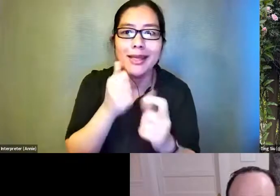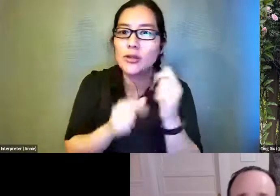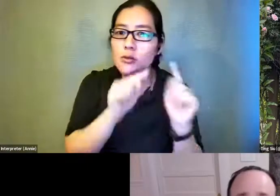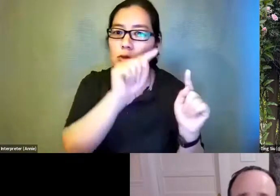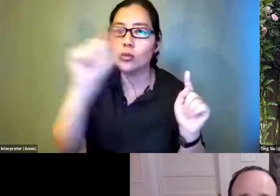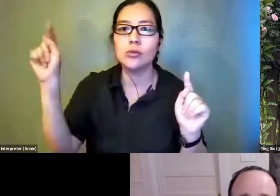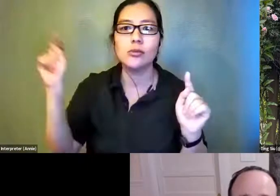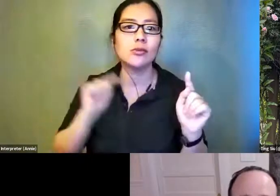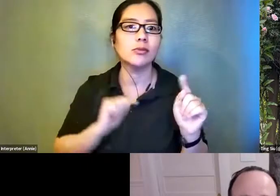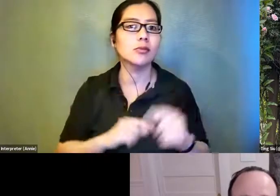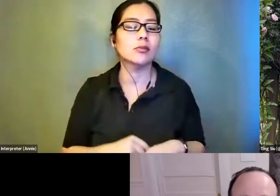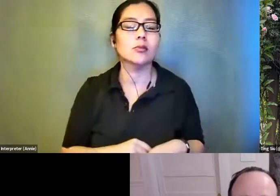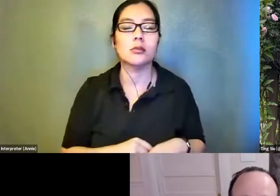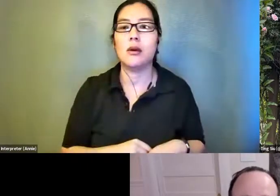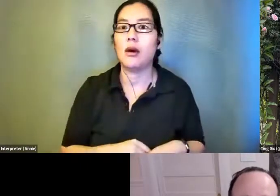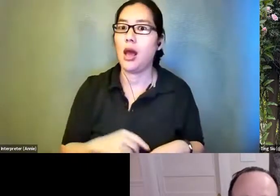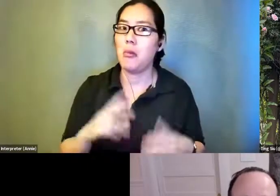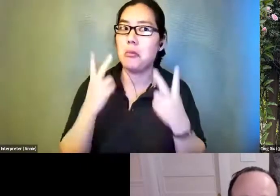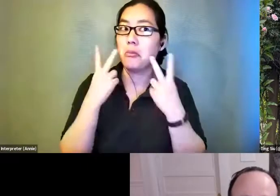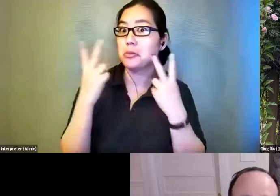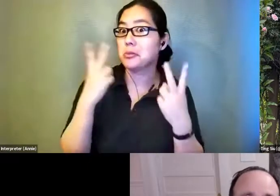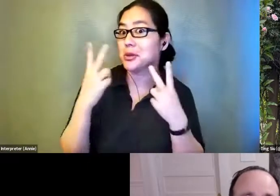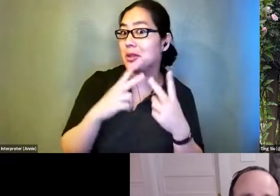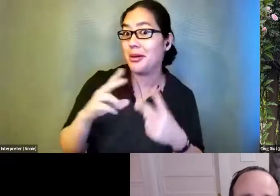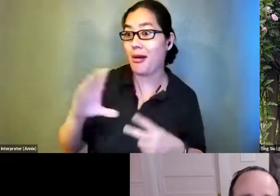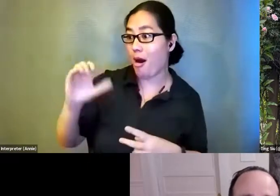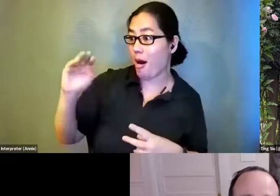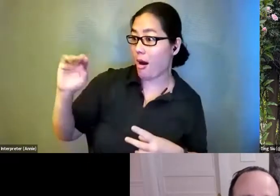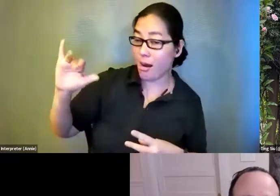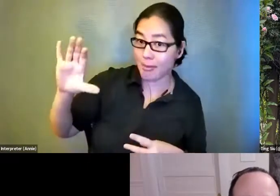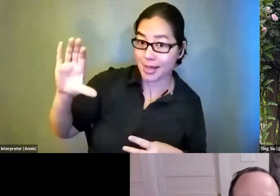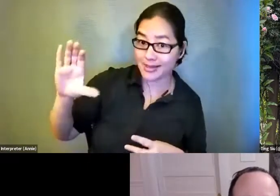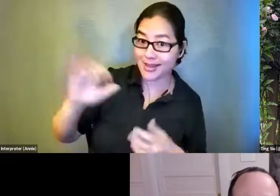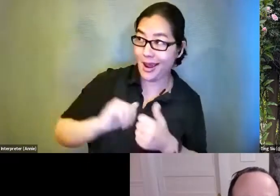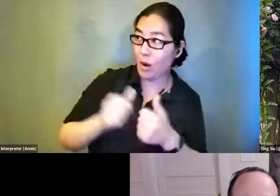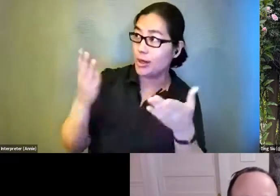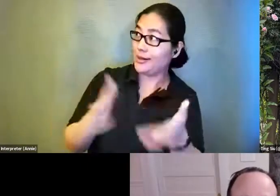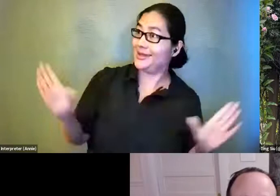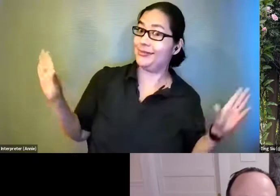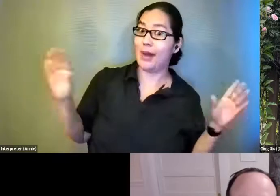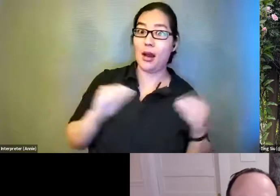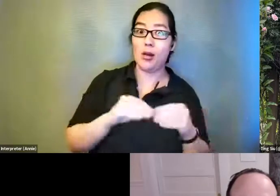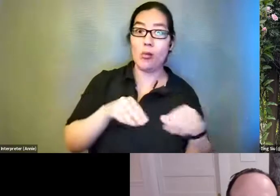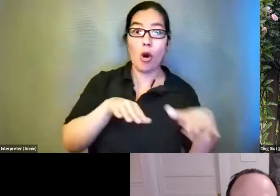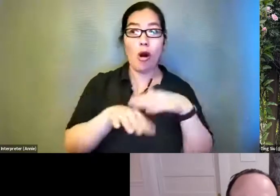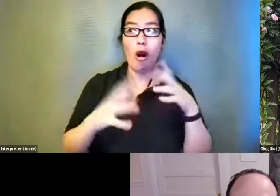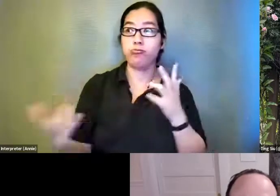we can keep expanding what comics can do and who they can be for. Thank you.